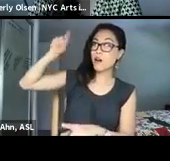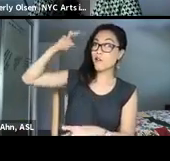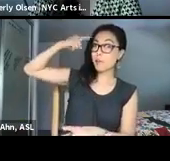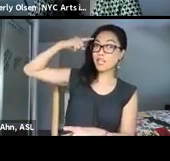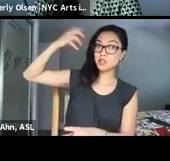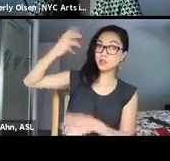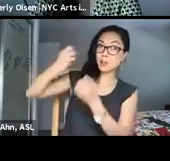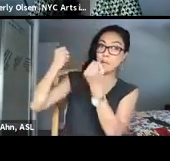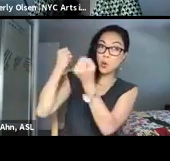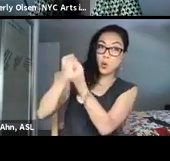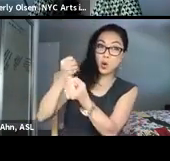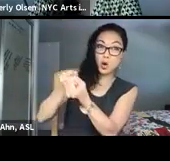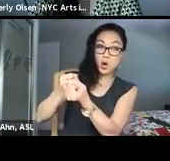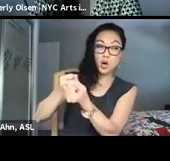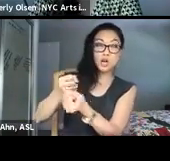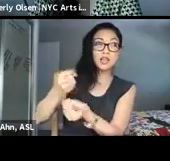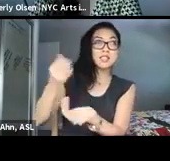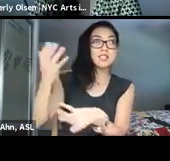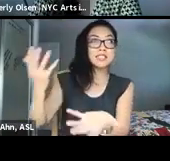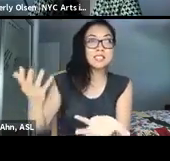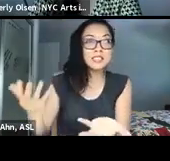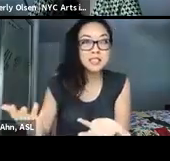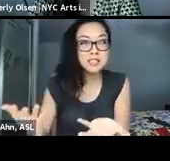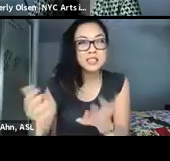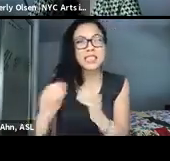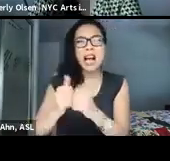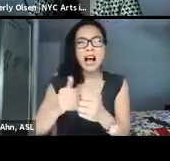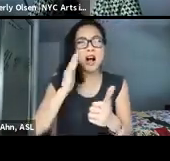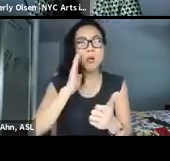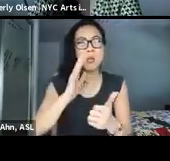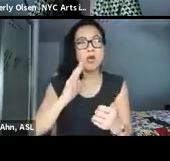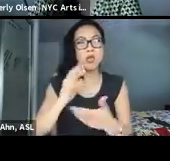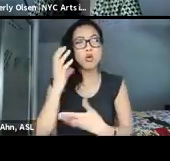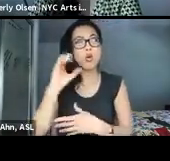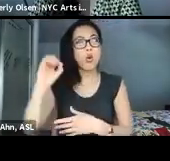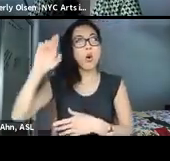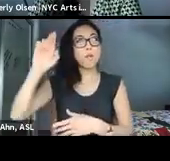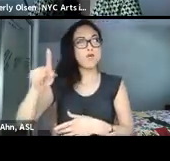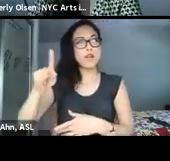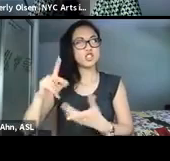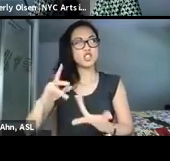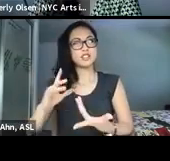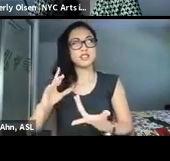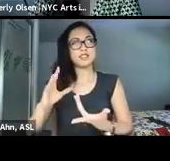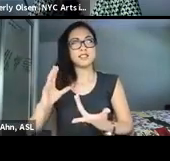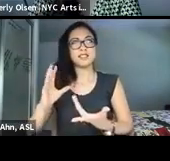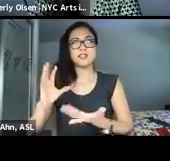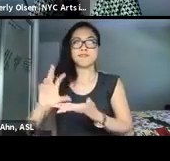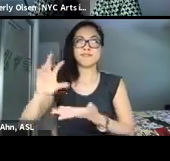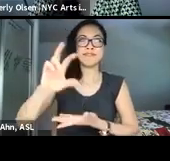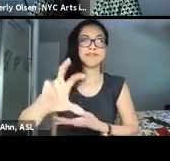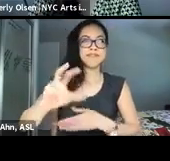like as we go back into daily life or go back into being able to gather and all of those